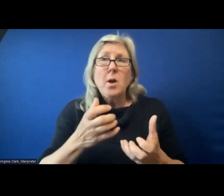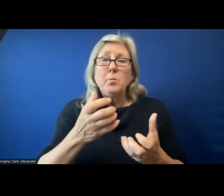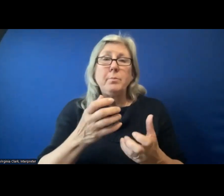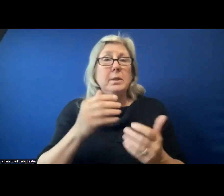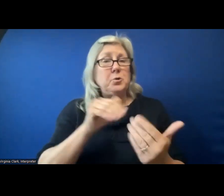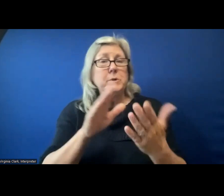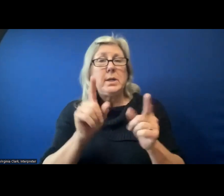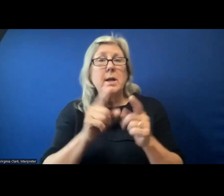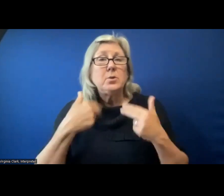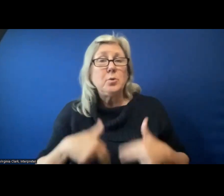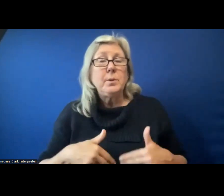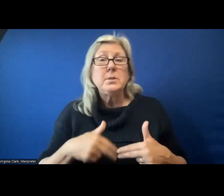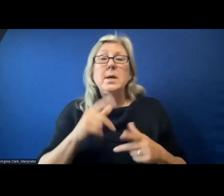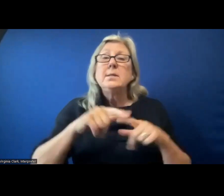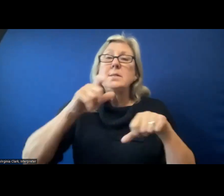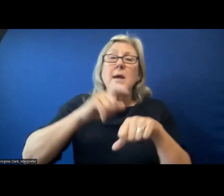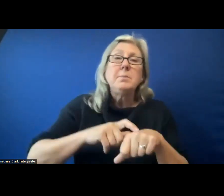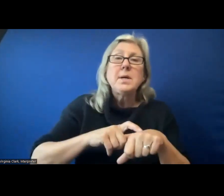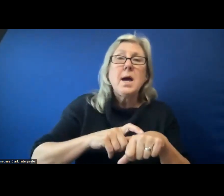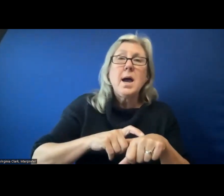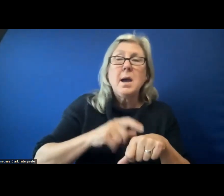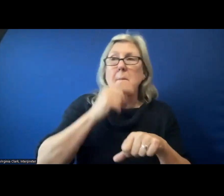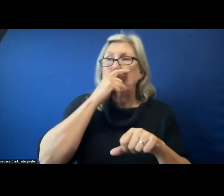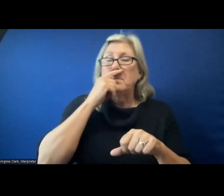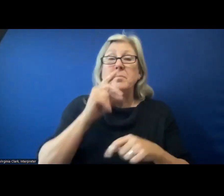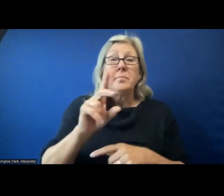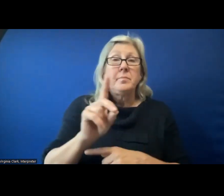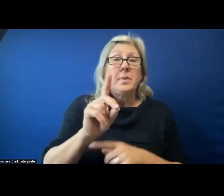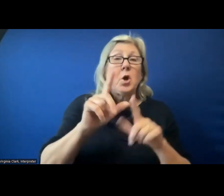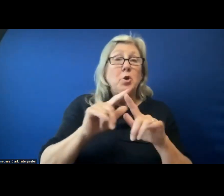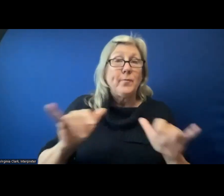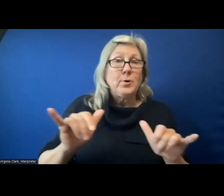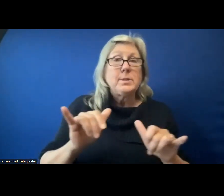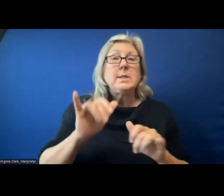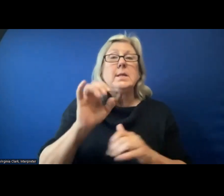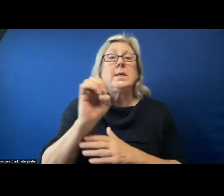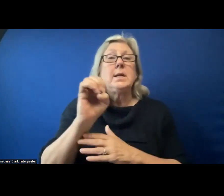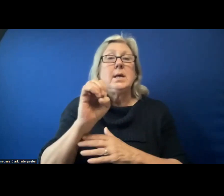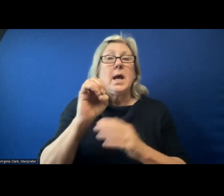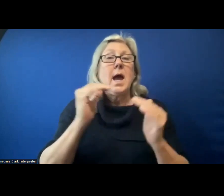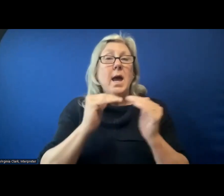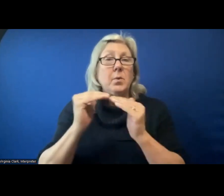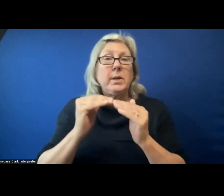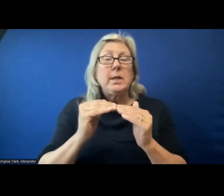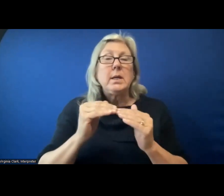identified as diversity, equity and inclusion has sprung up regarding race based and other